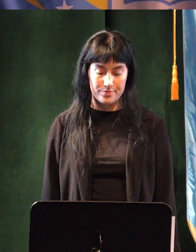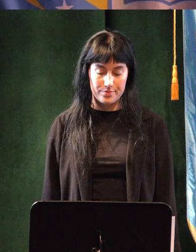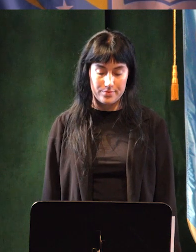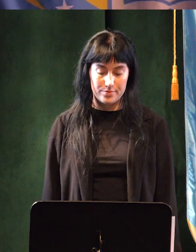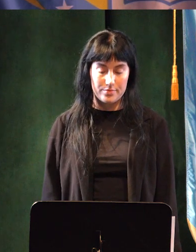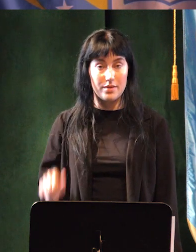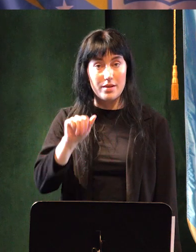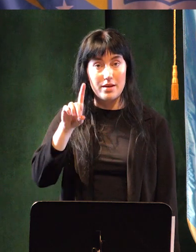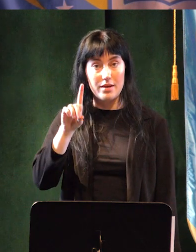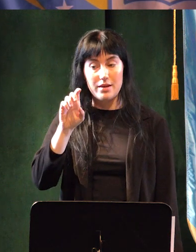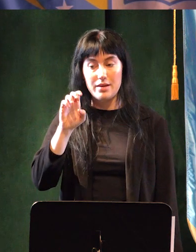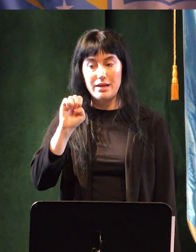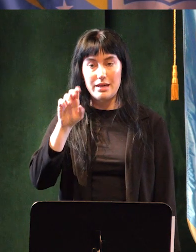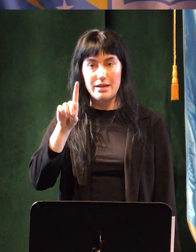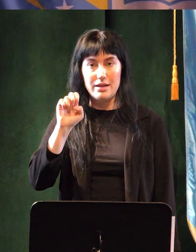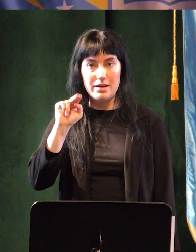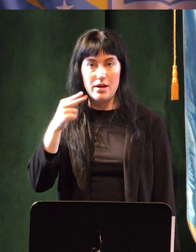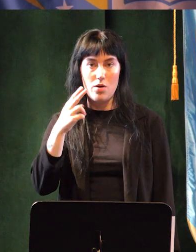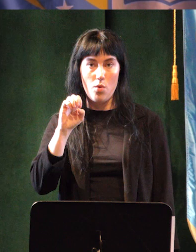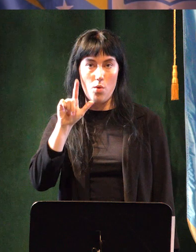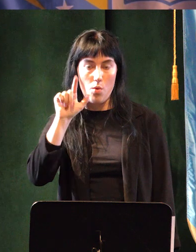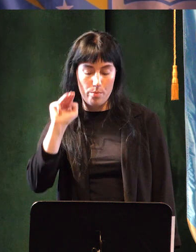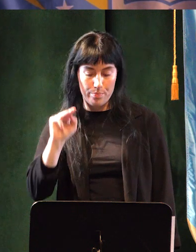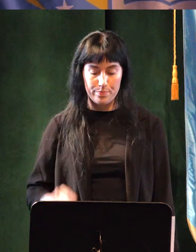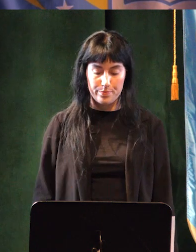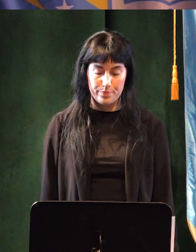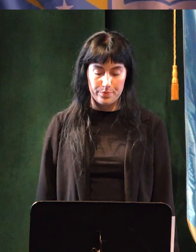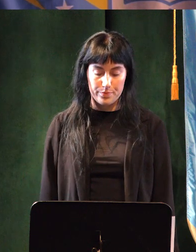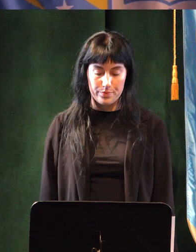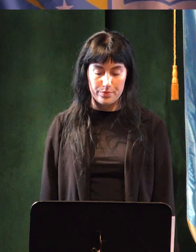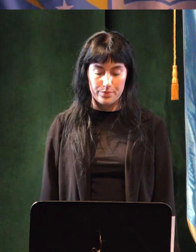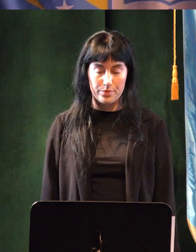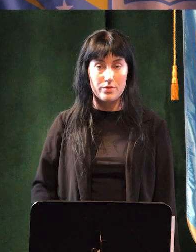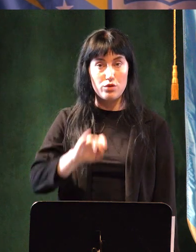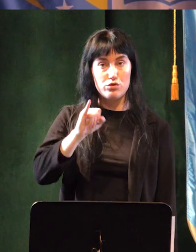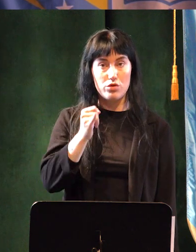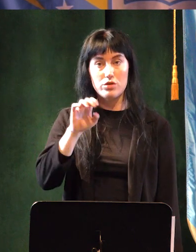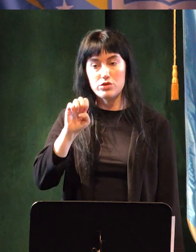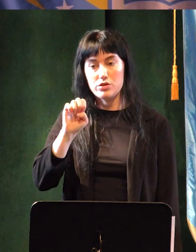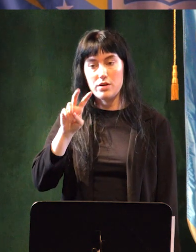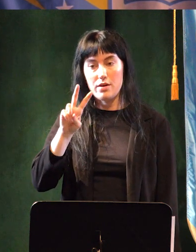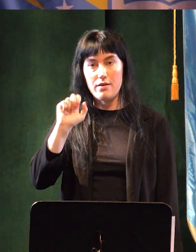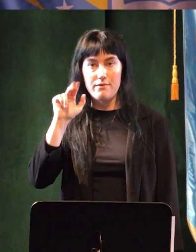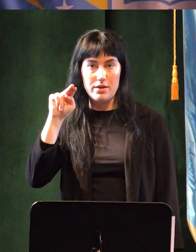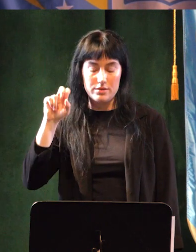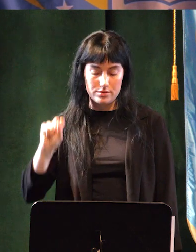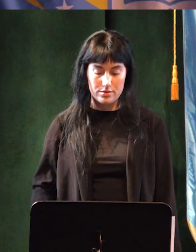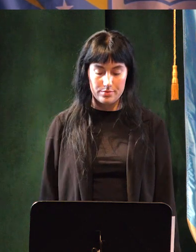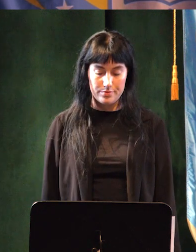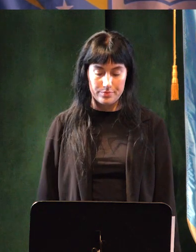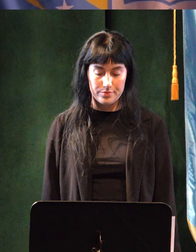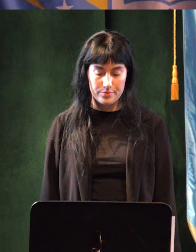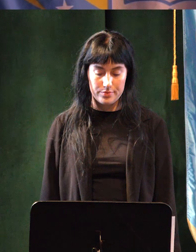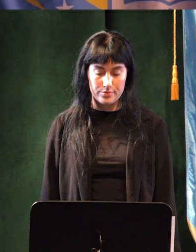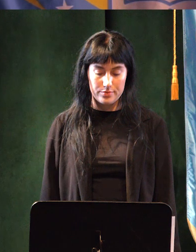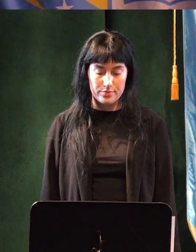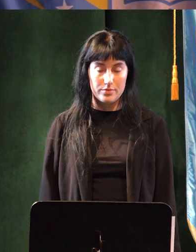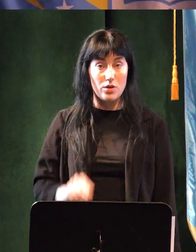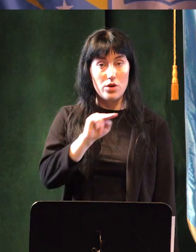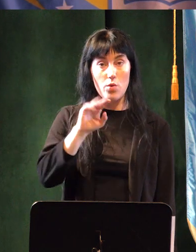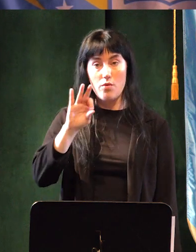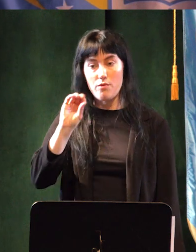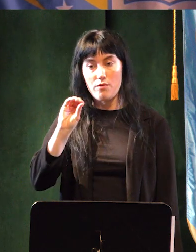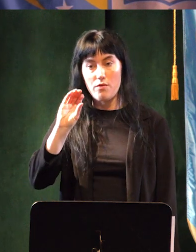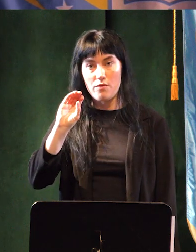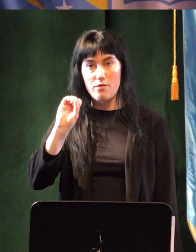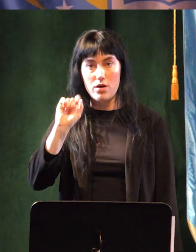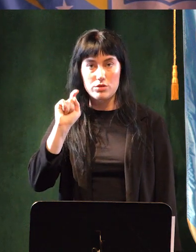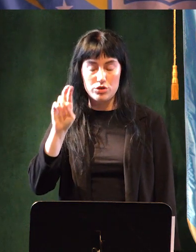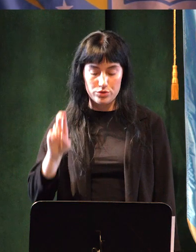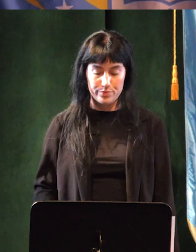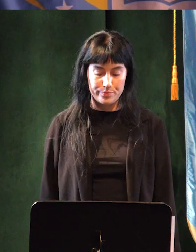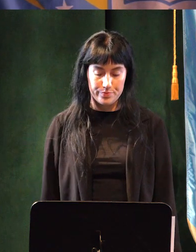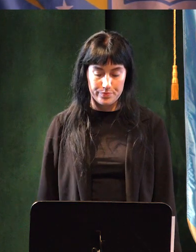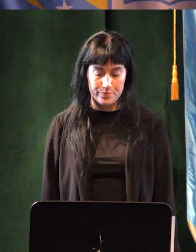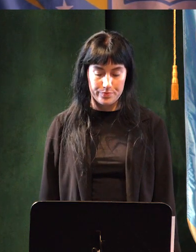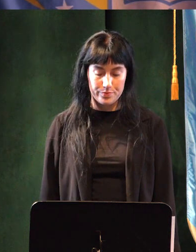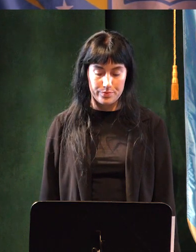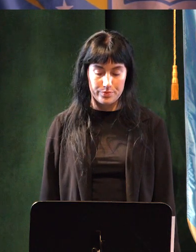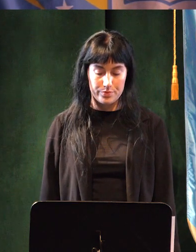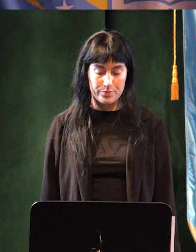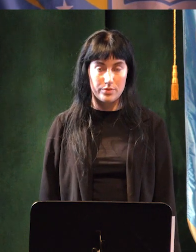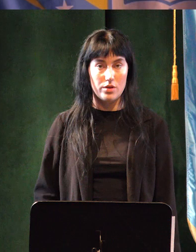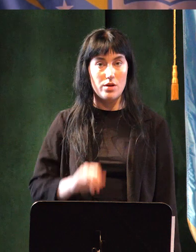Amanda eaten home Josh Evans Nicole Foster Jamie